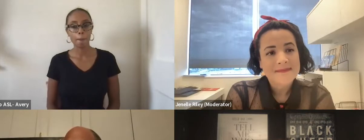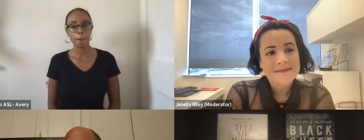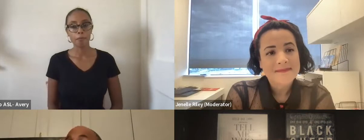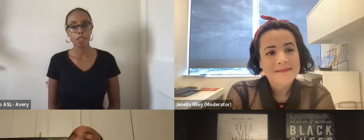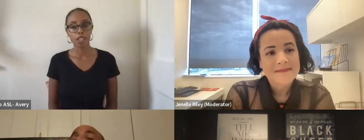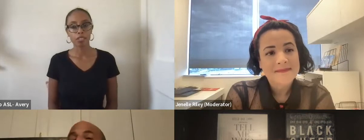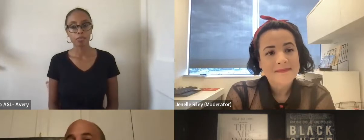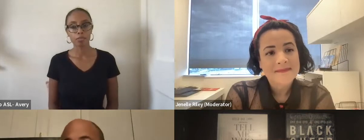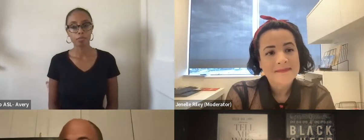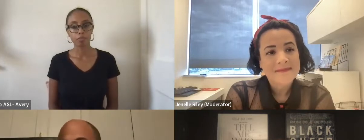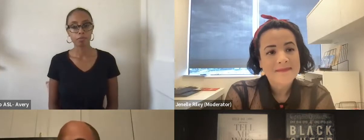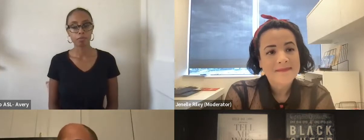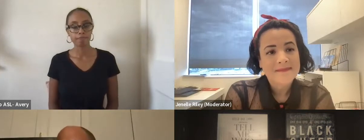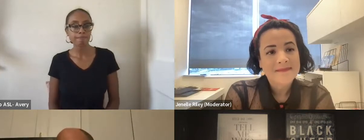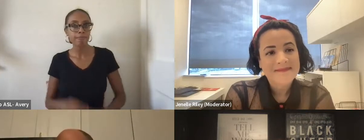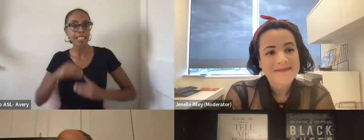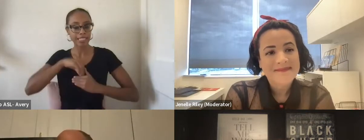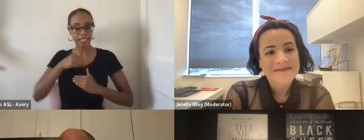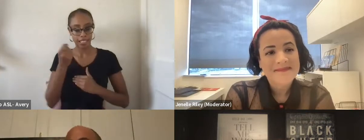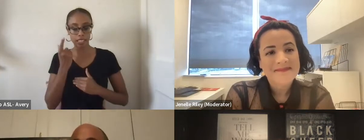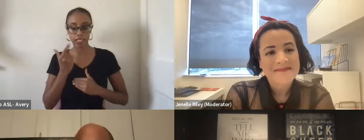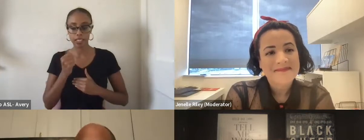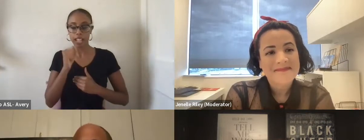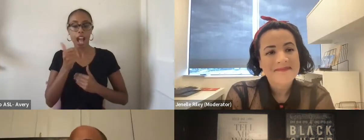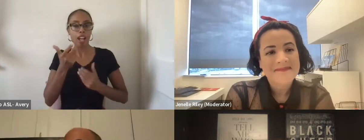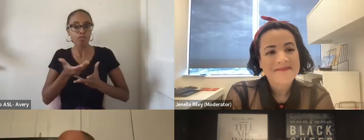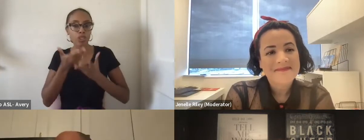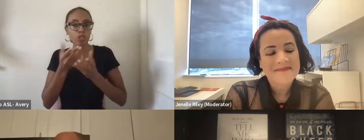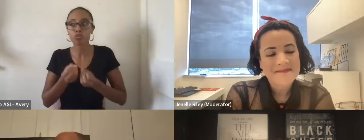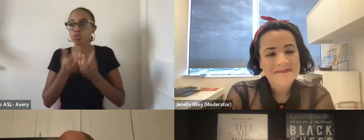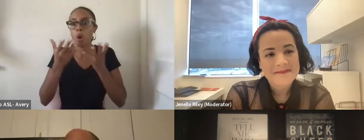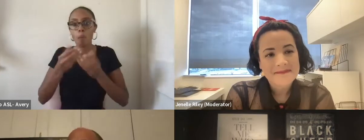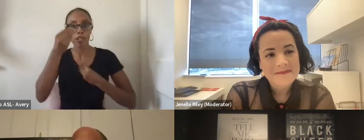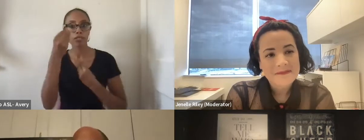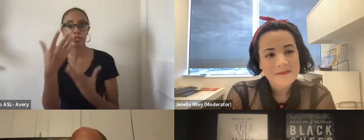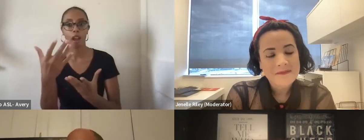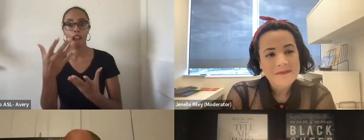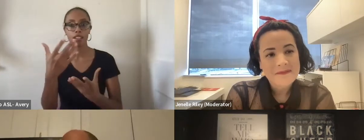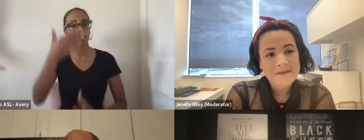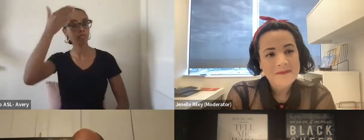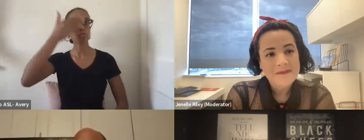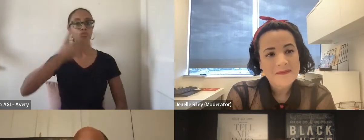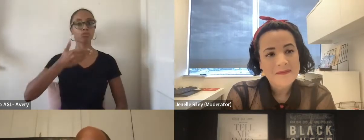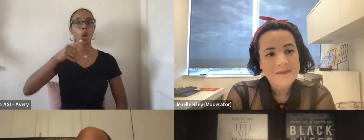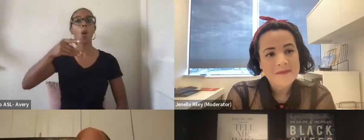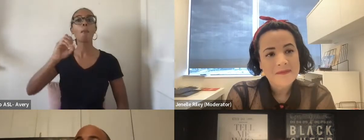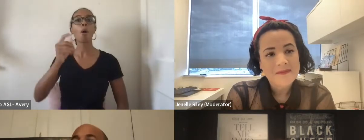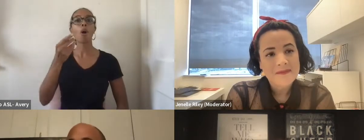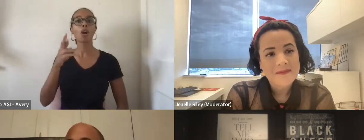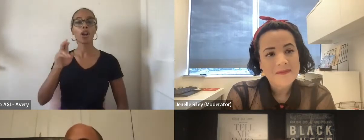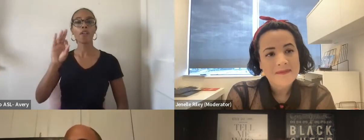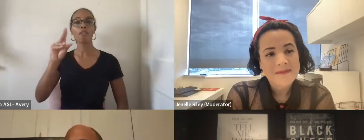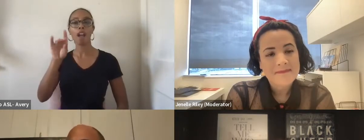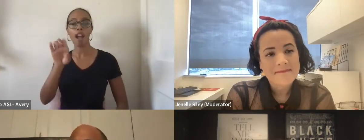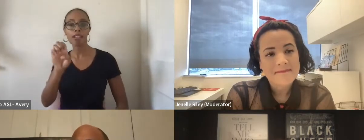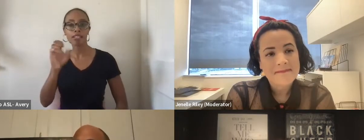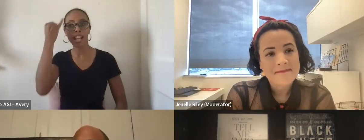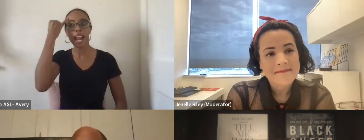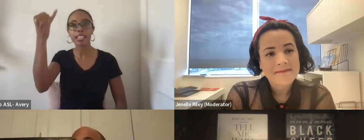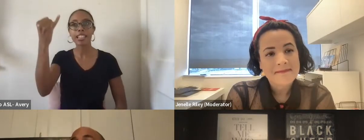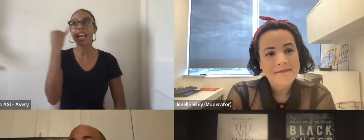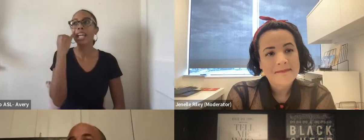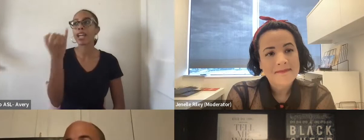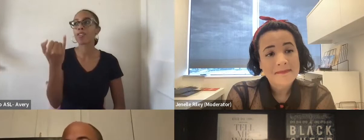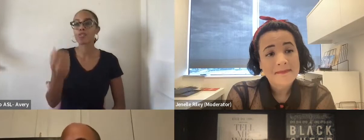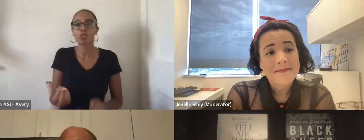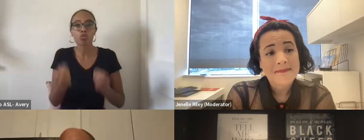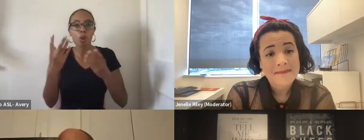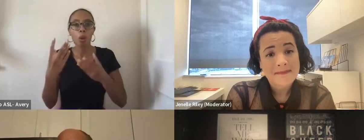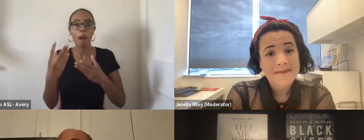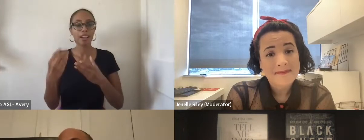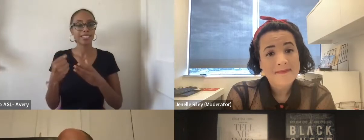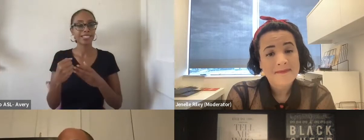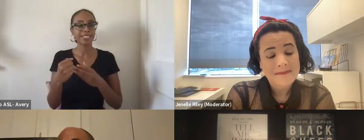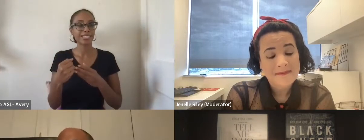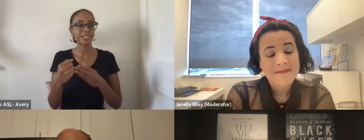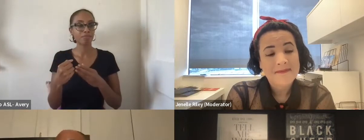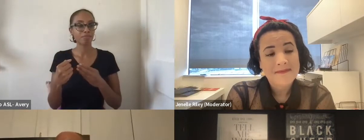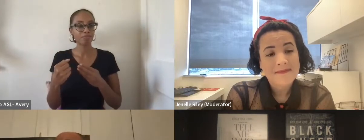This kind of idea that if you let too much light in, you'll destroy the mystery, the mystery is the